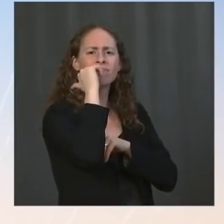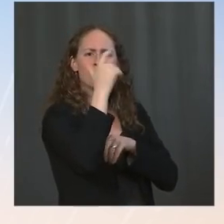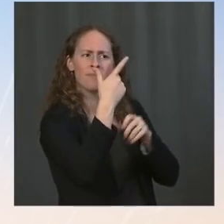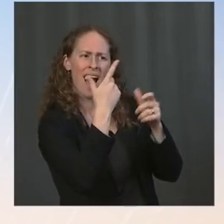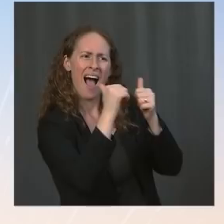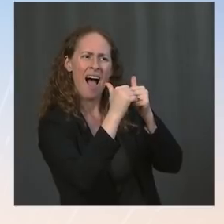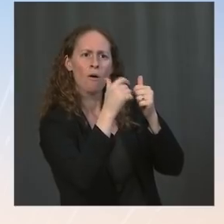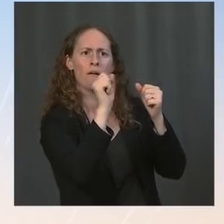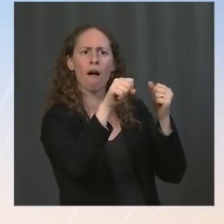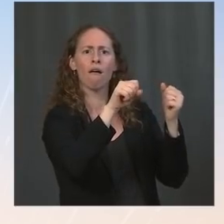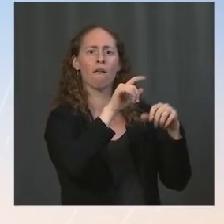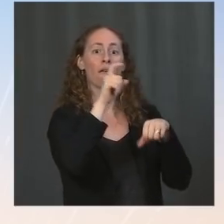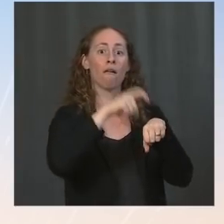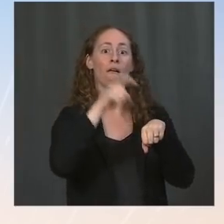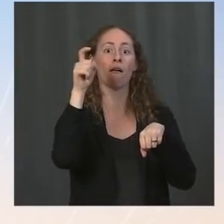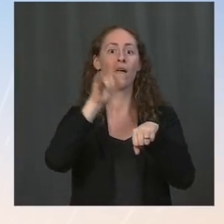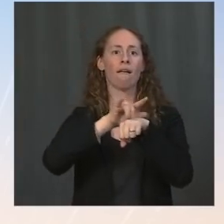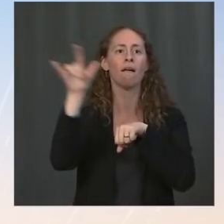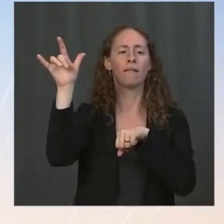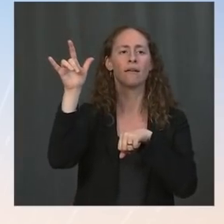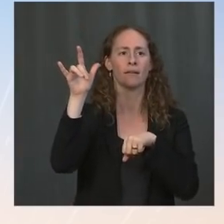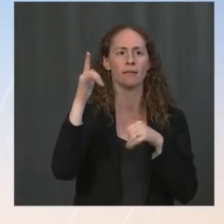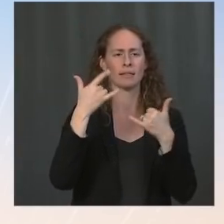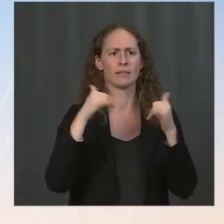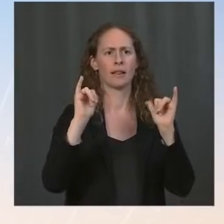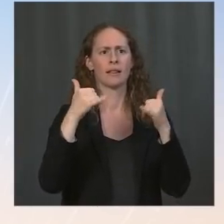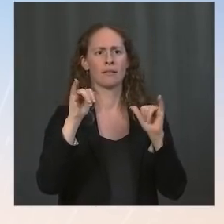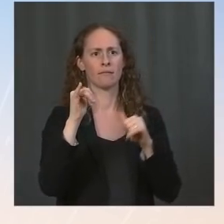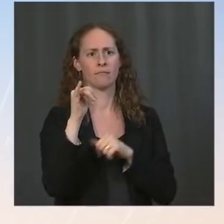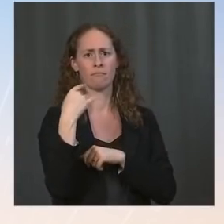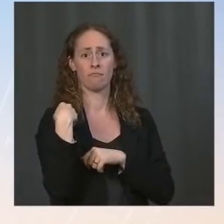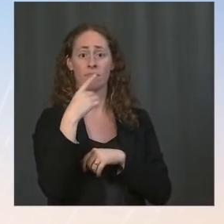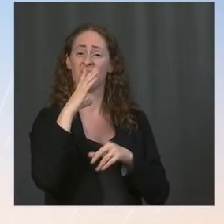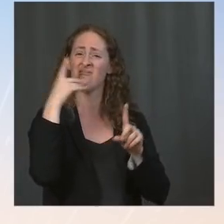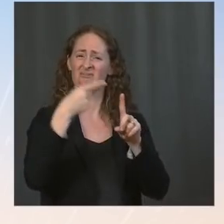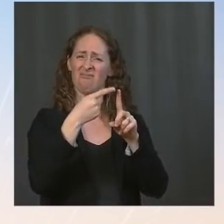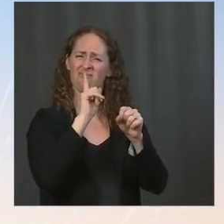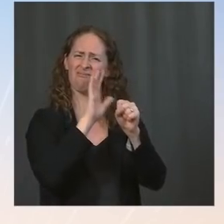is that our commitment is enduring and our commitment does not waver,